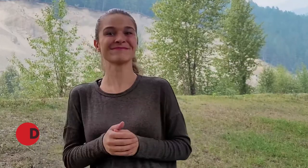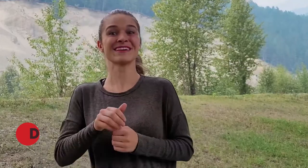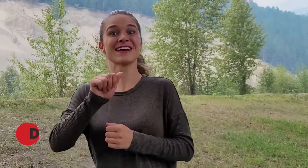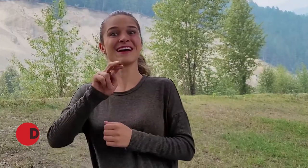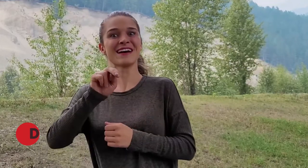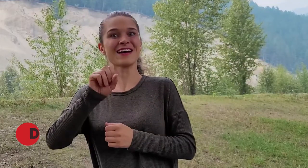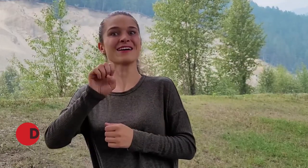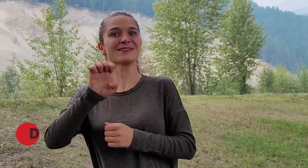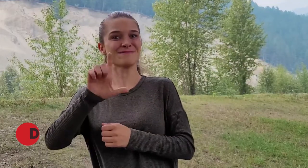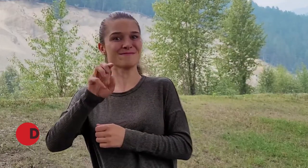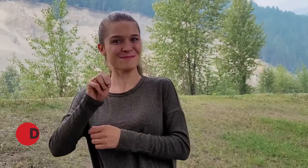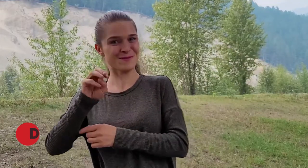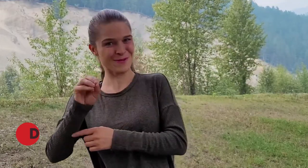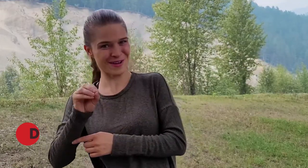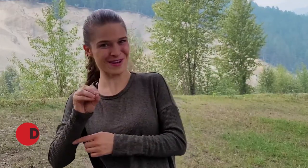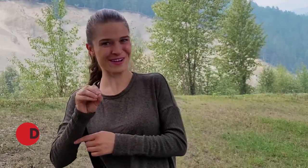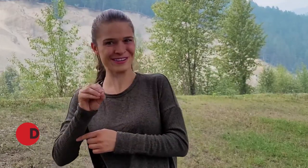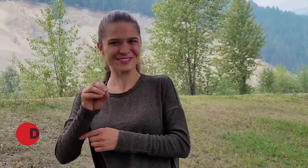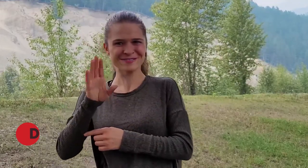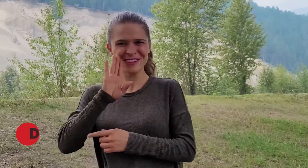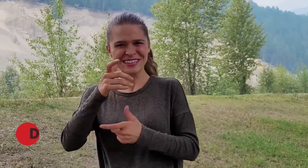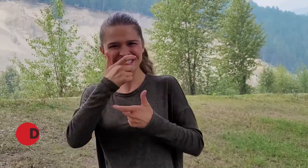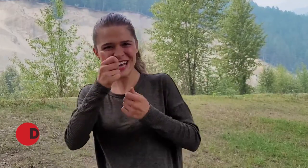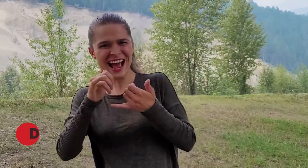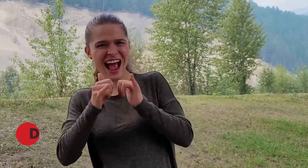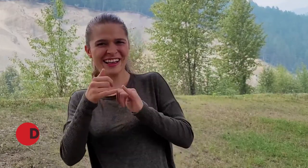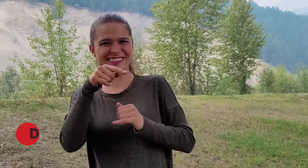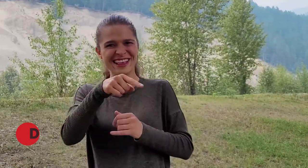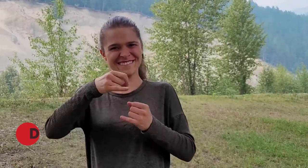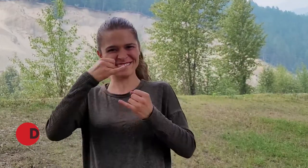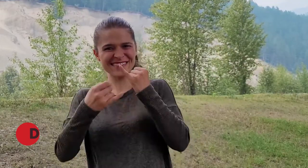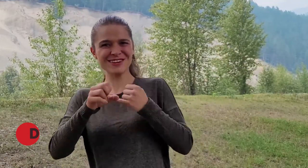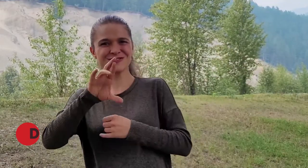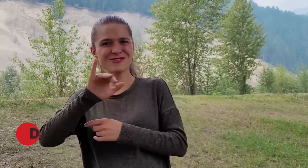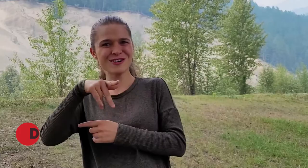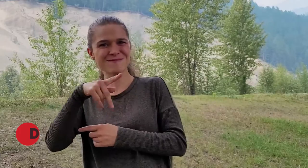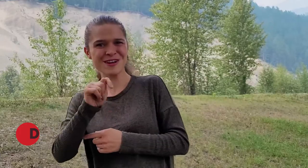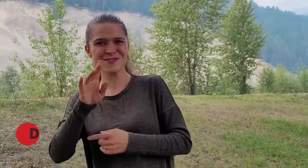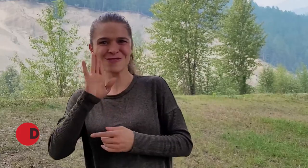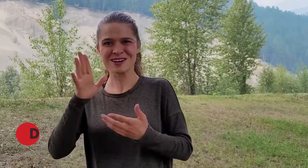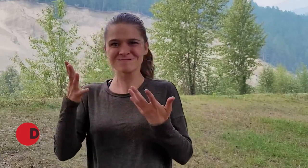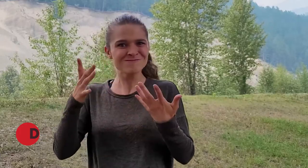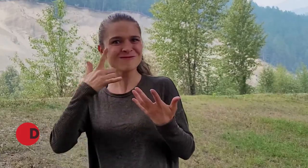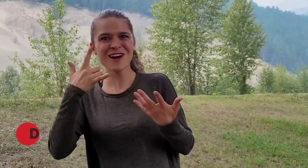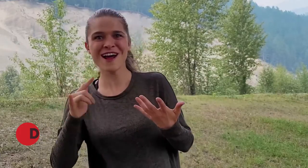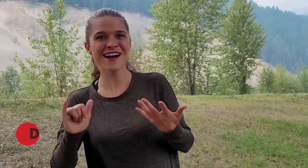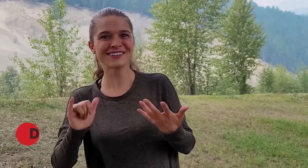Anselmo, it would be interesting to see how the final script comes out!